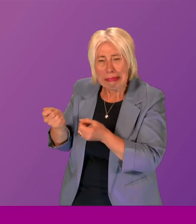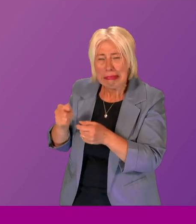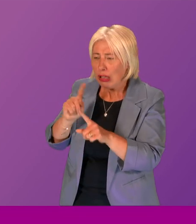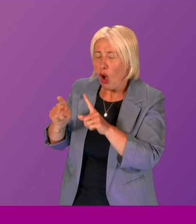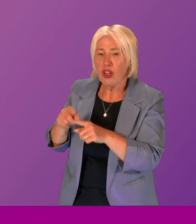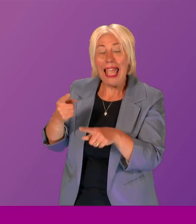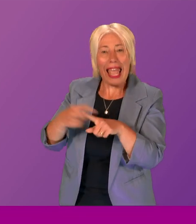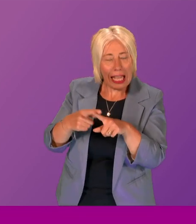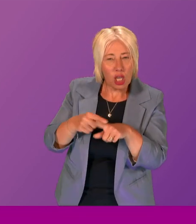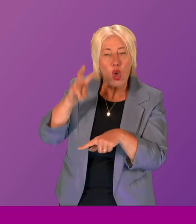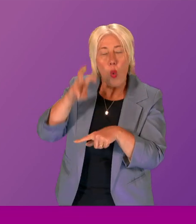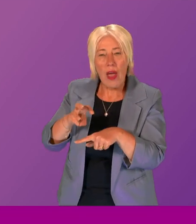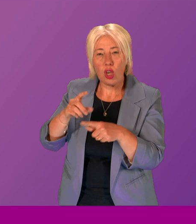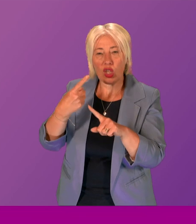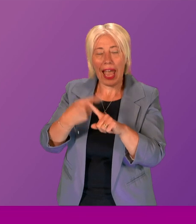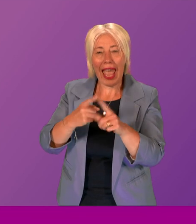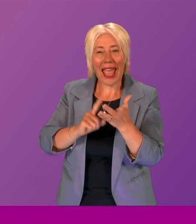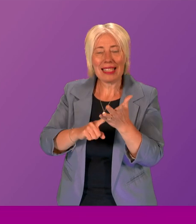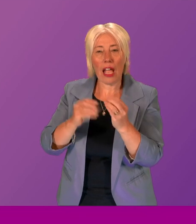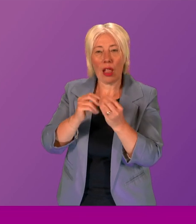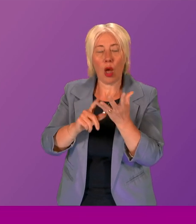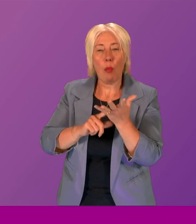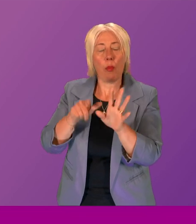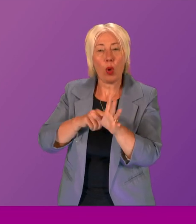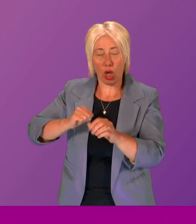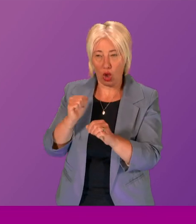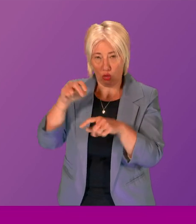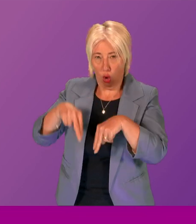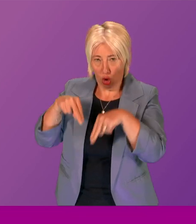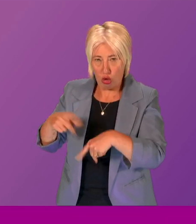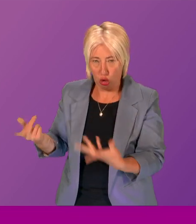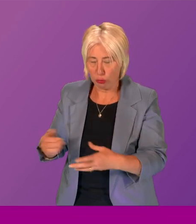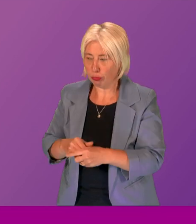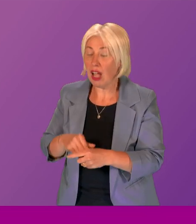dogs in terms of selling or gifting dogs in Scotland. On 14 December, a month later,